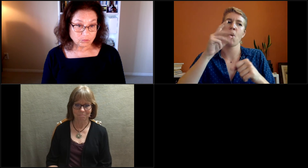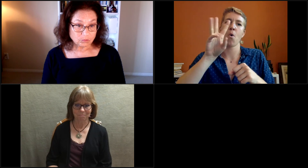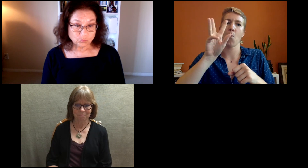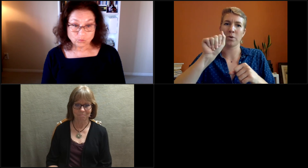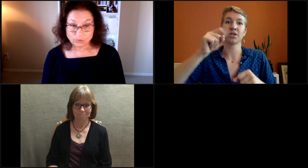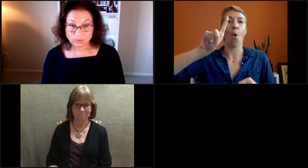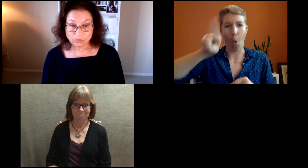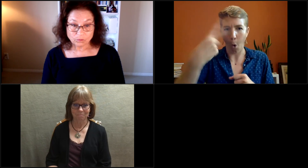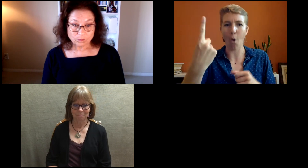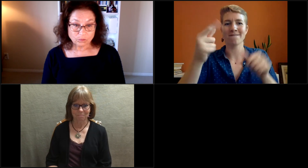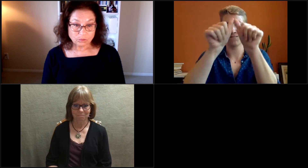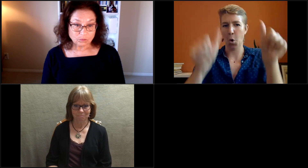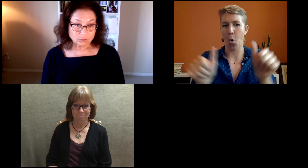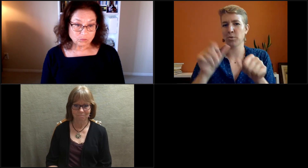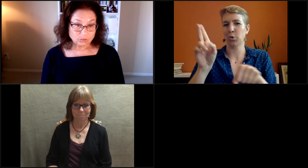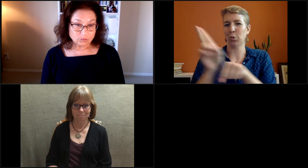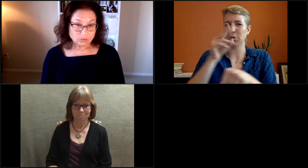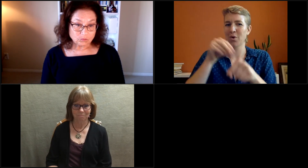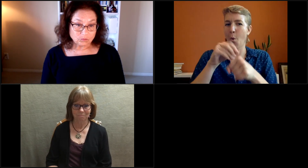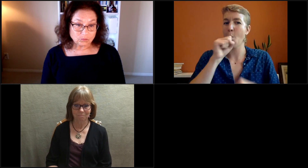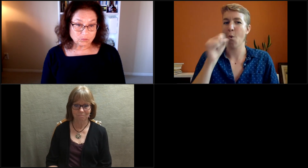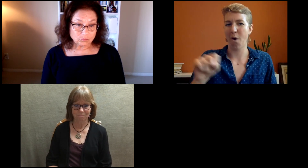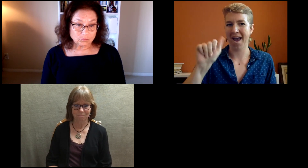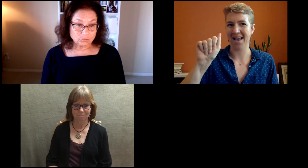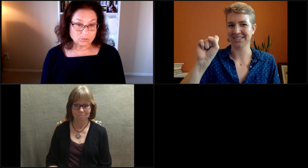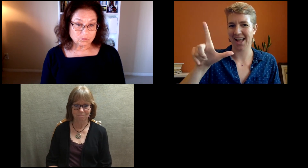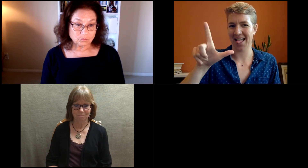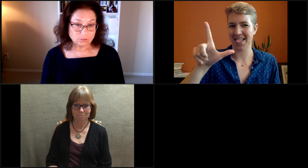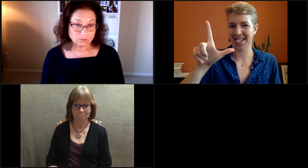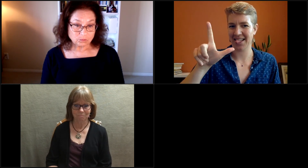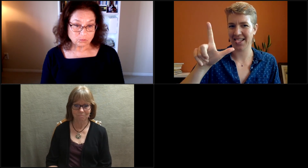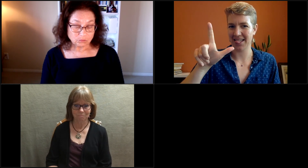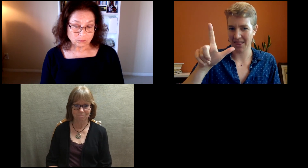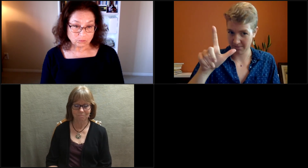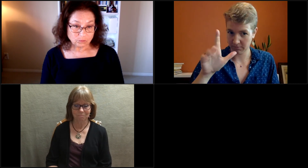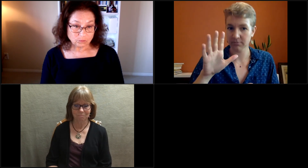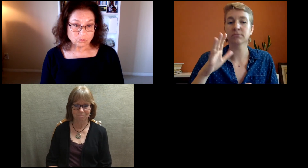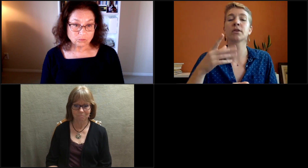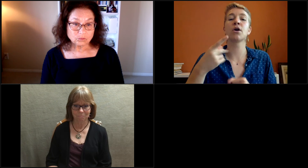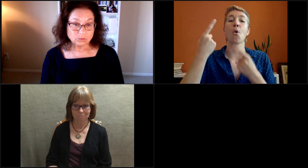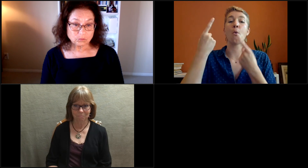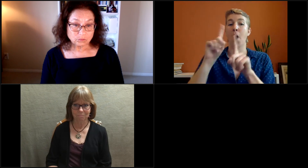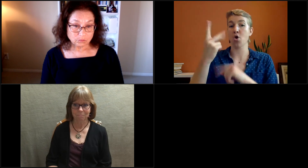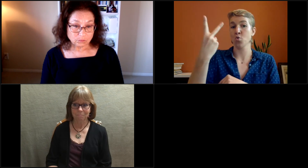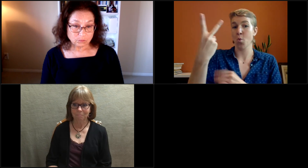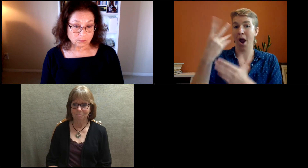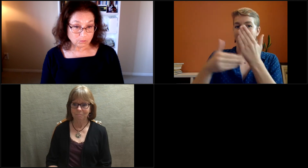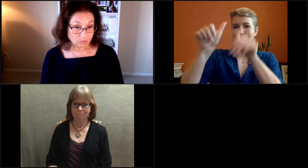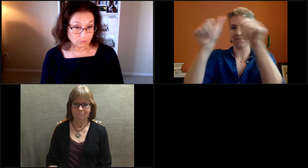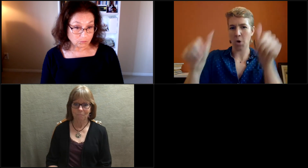The one-handed is the only form that was used in Old ASL.